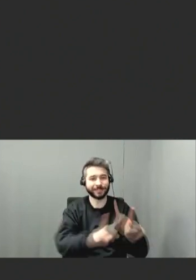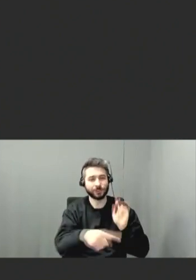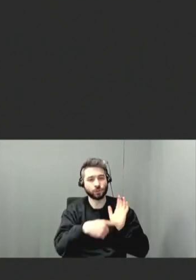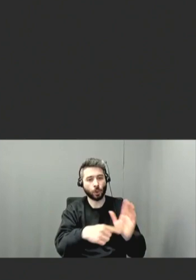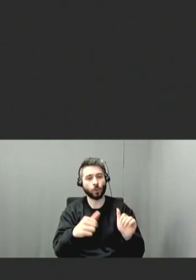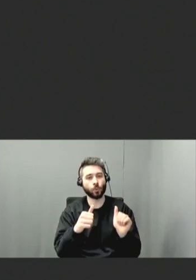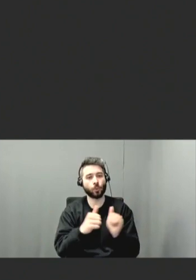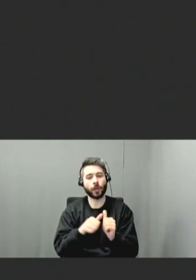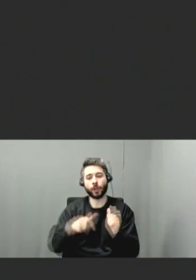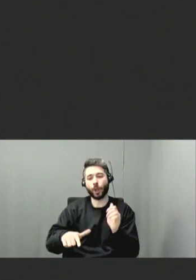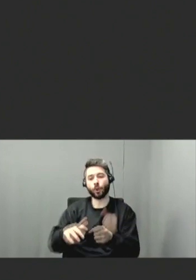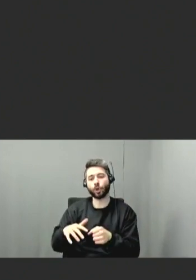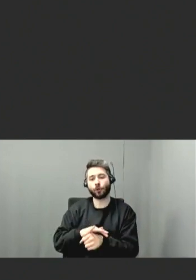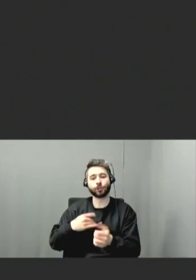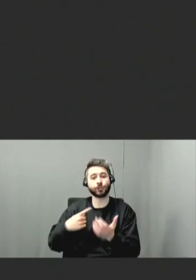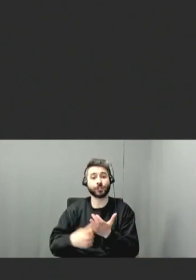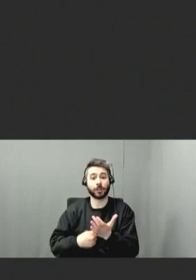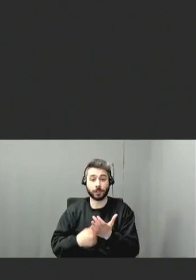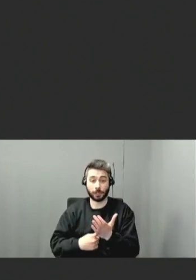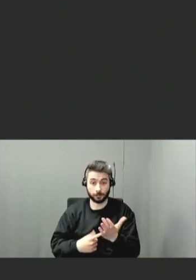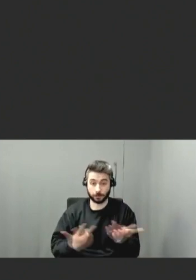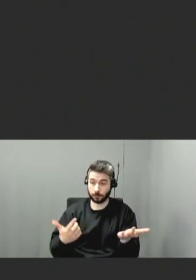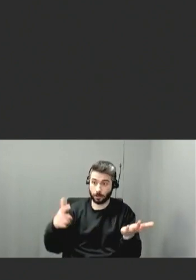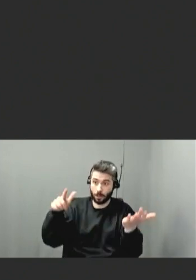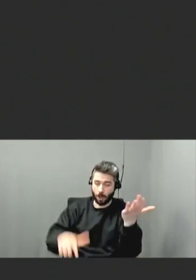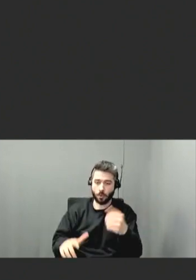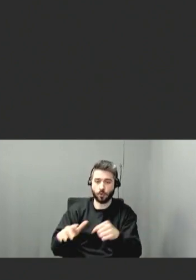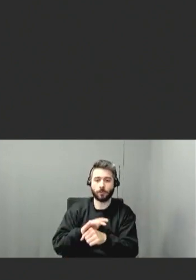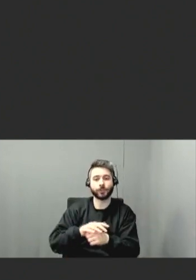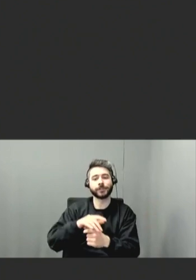coverage and sometimes much lower coverage in specific groups.